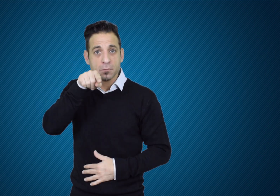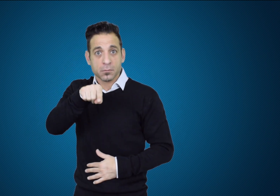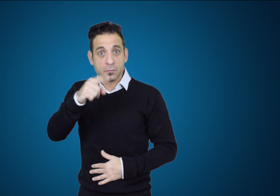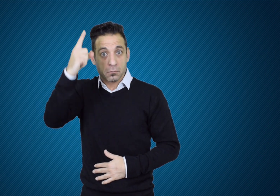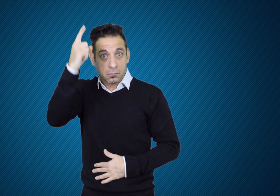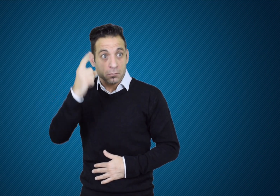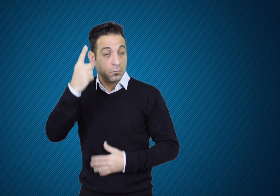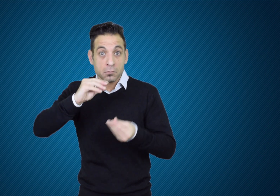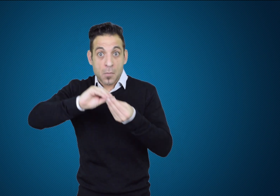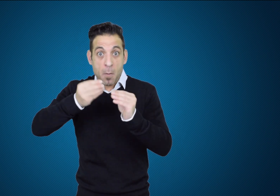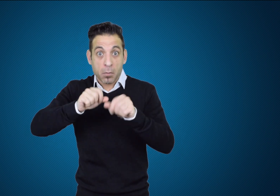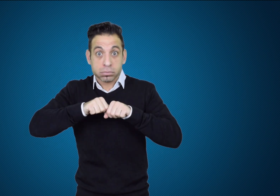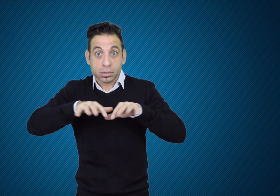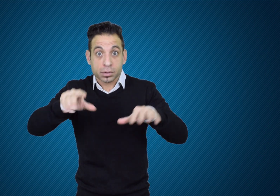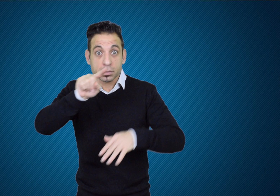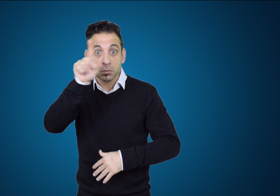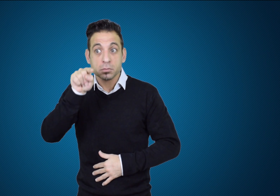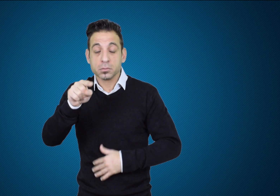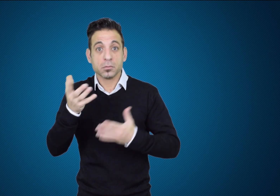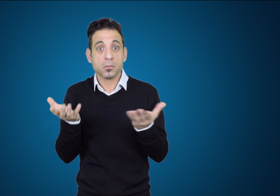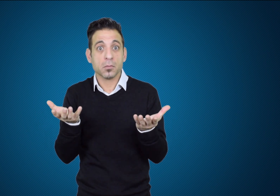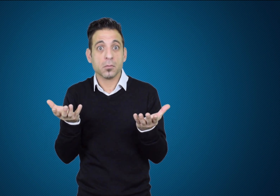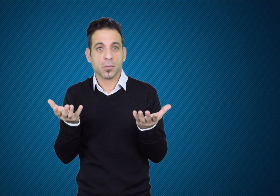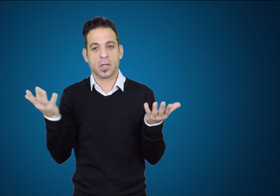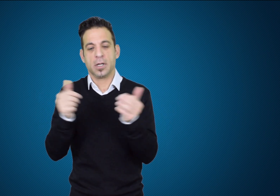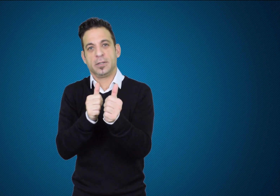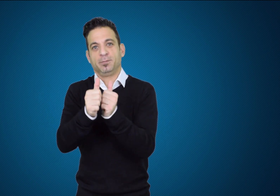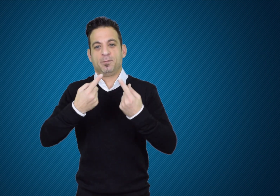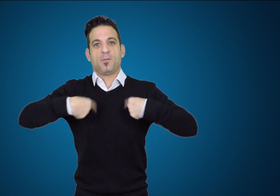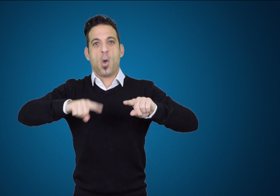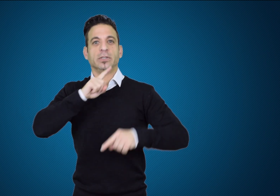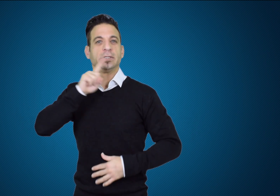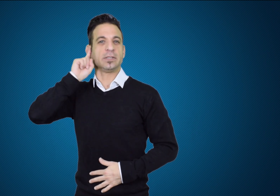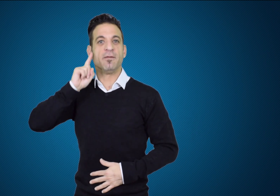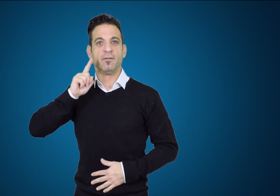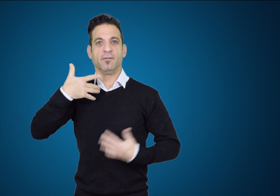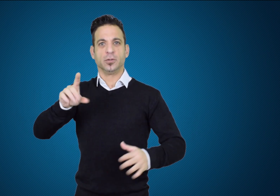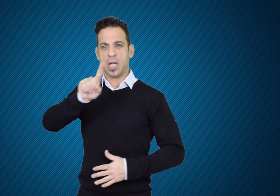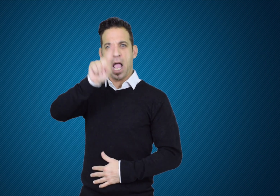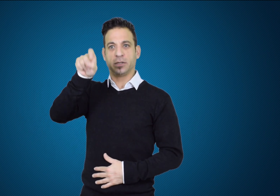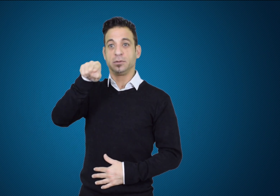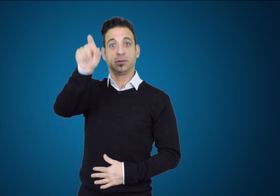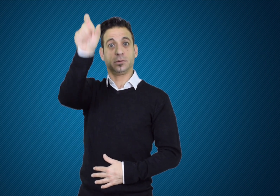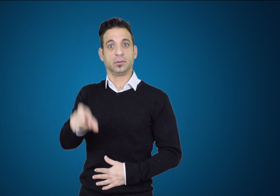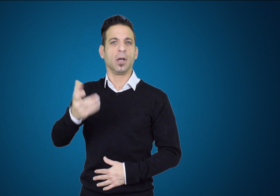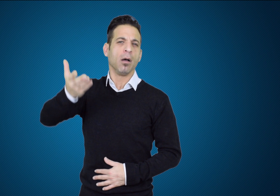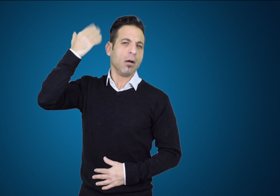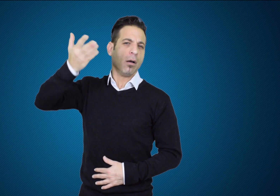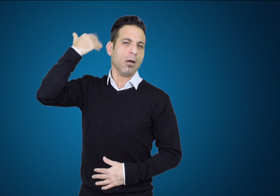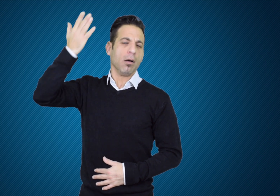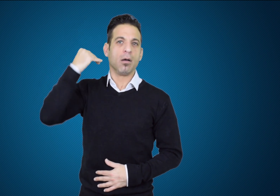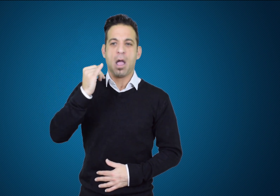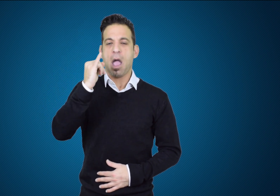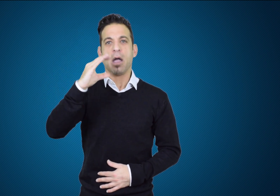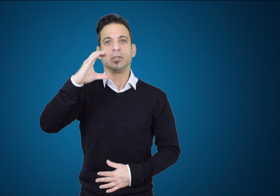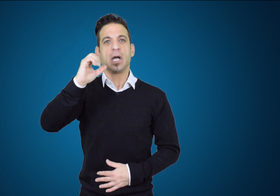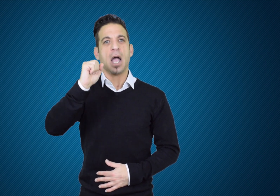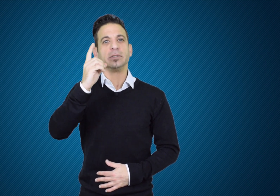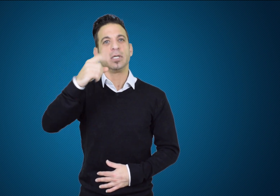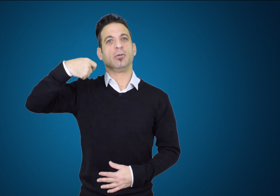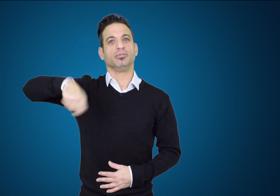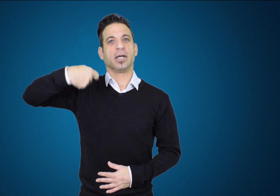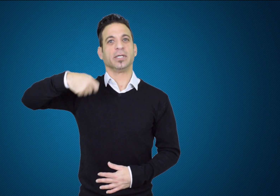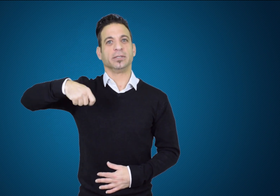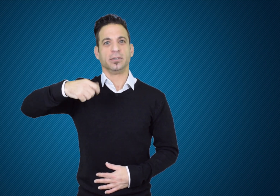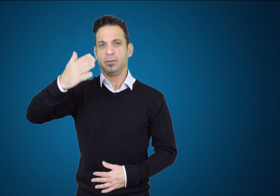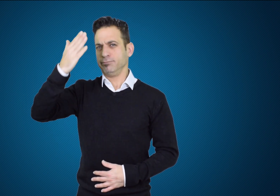Does this present a problem? SportsDeaf asked a past ICSD president